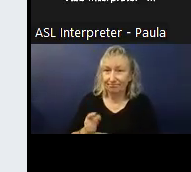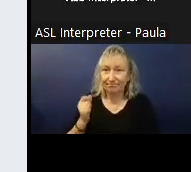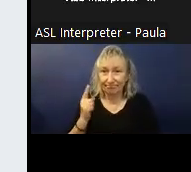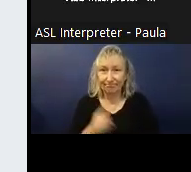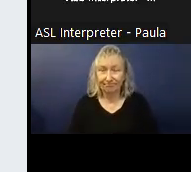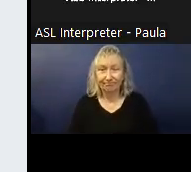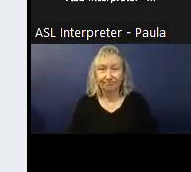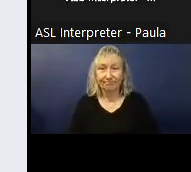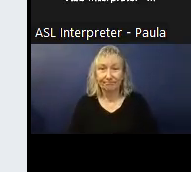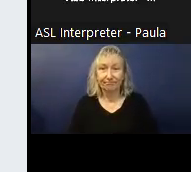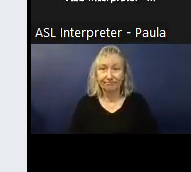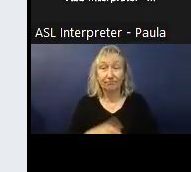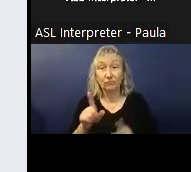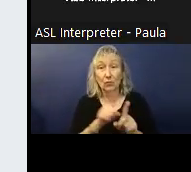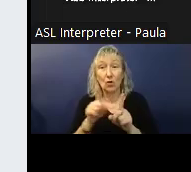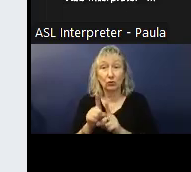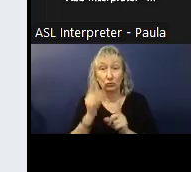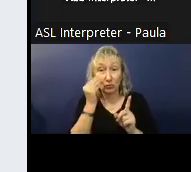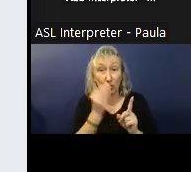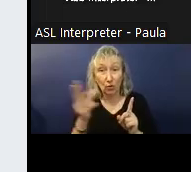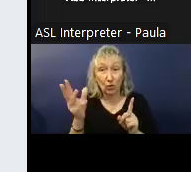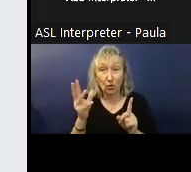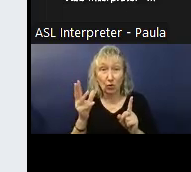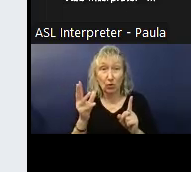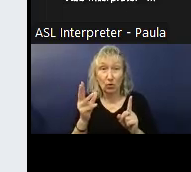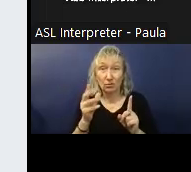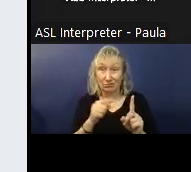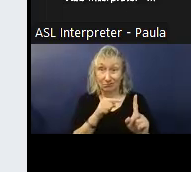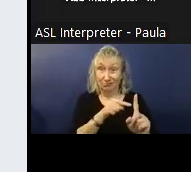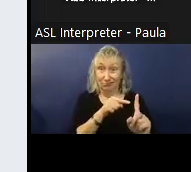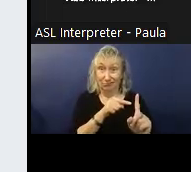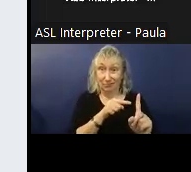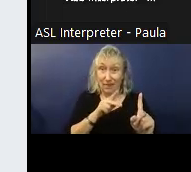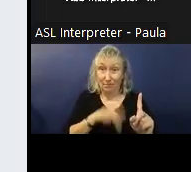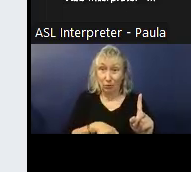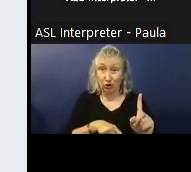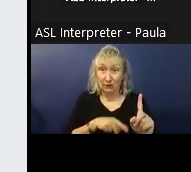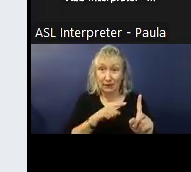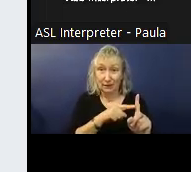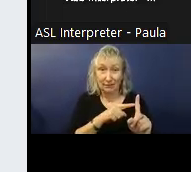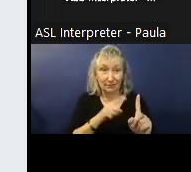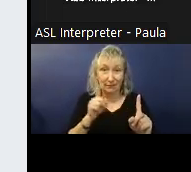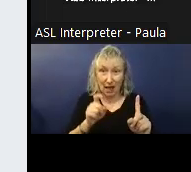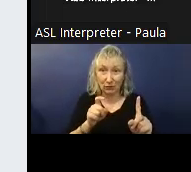But it is also upon that person to exercise those rights. So that's important to remember.